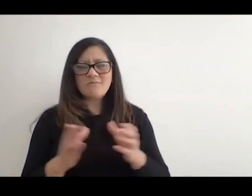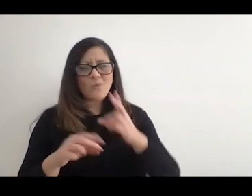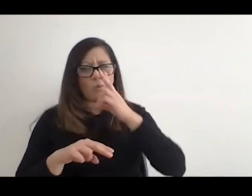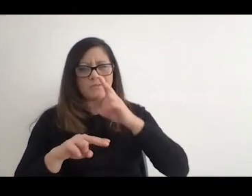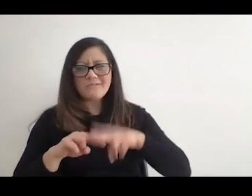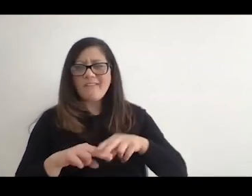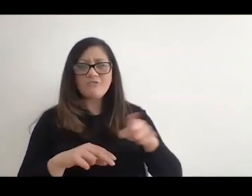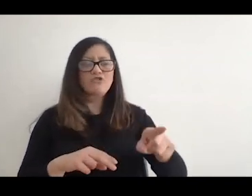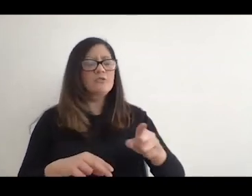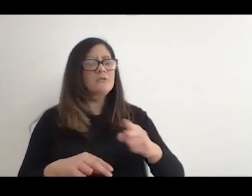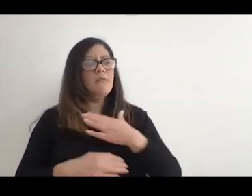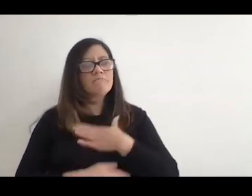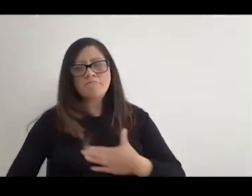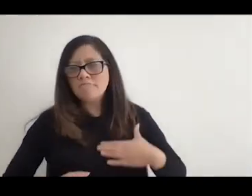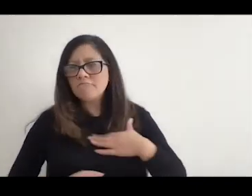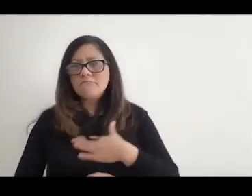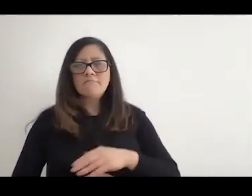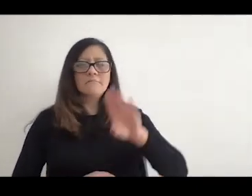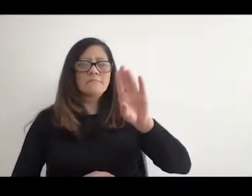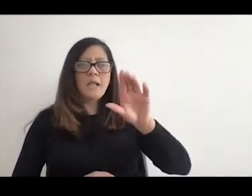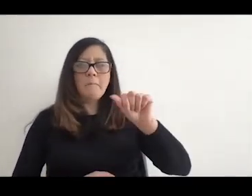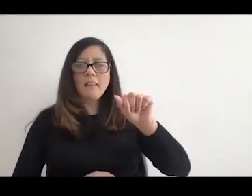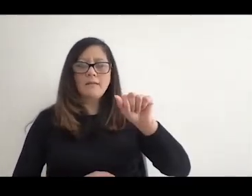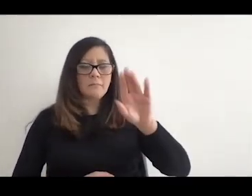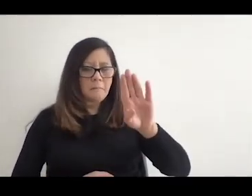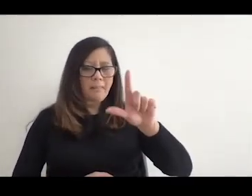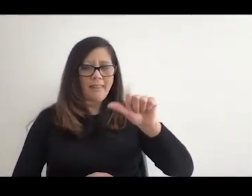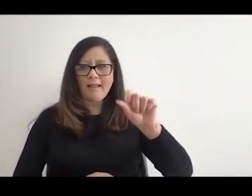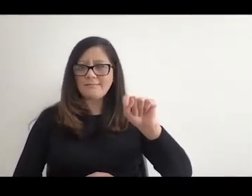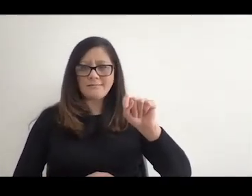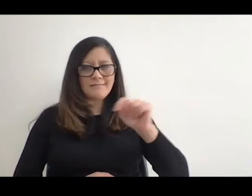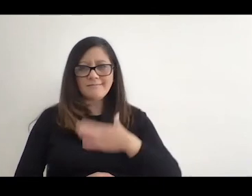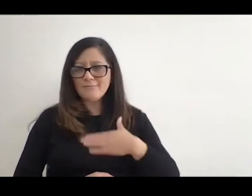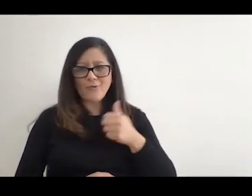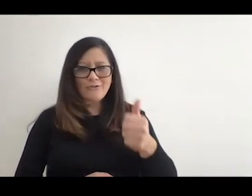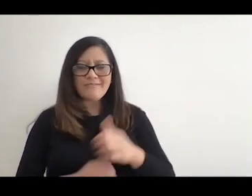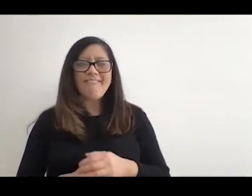fun and she had a blast and one of the things that I was able to do is